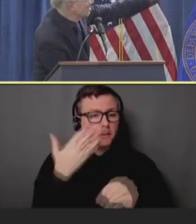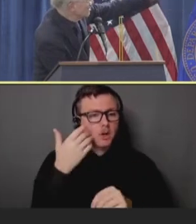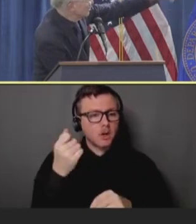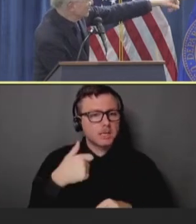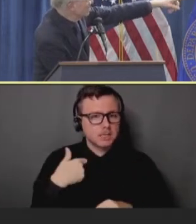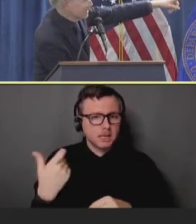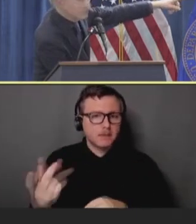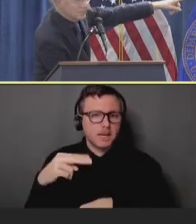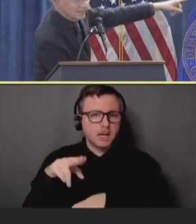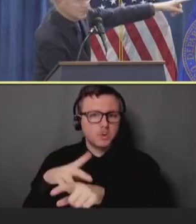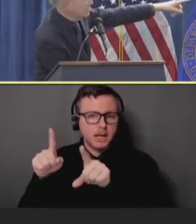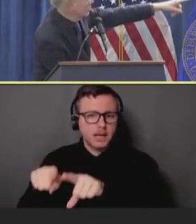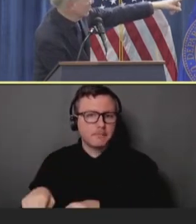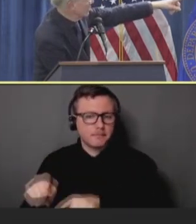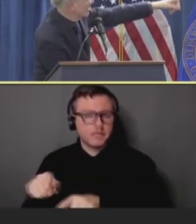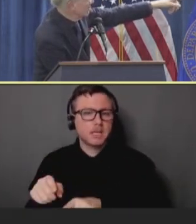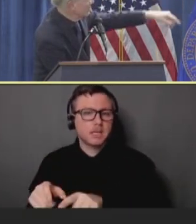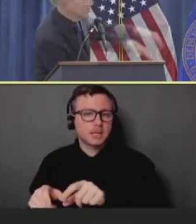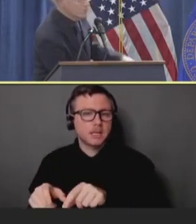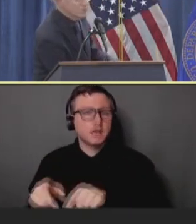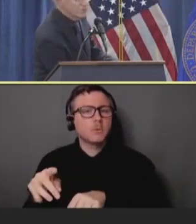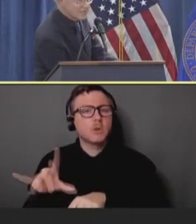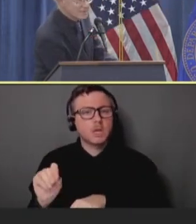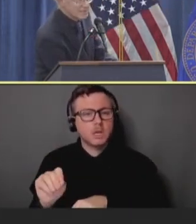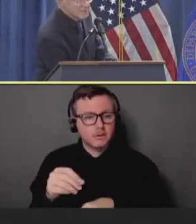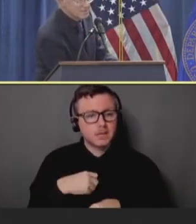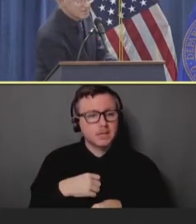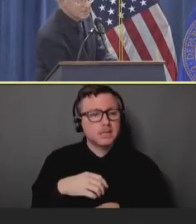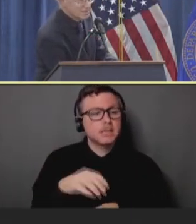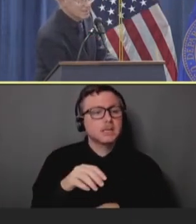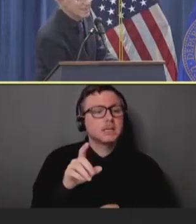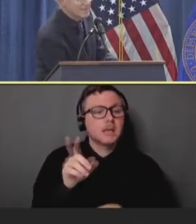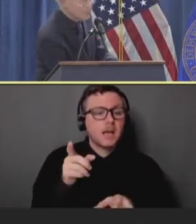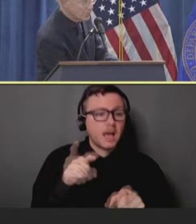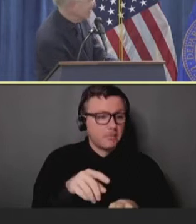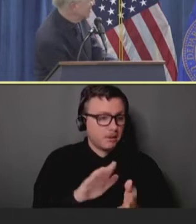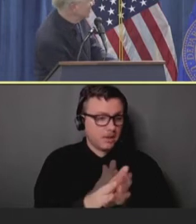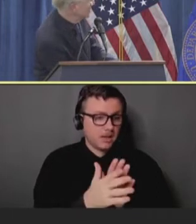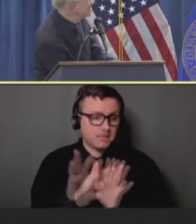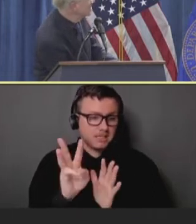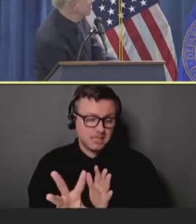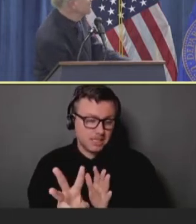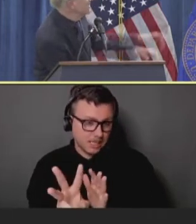which by 2021, had been reduced to six cases in three countries.